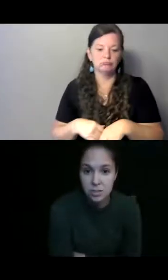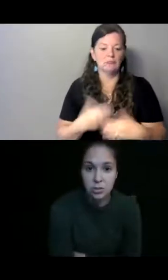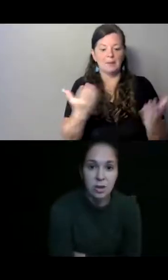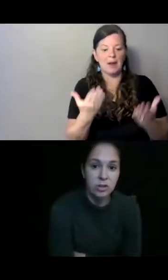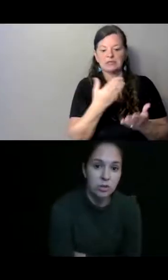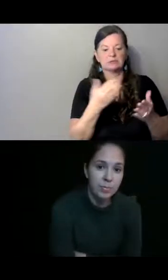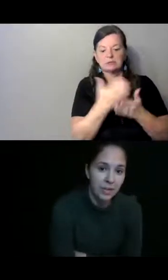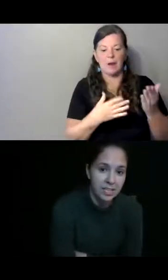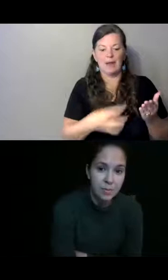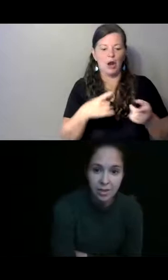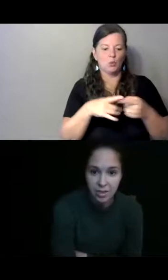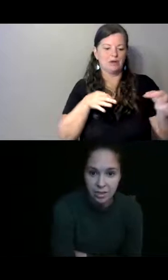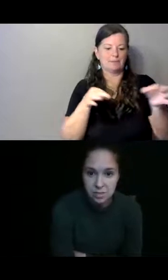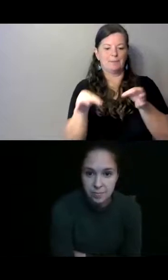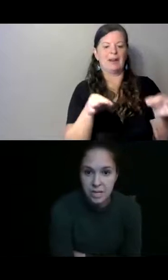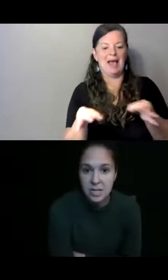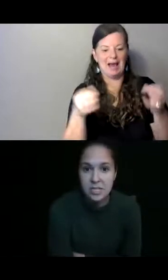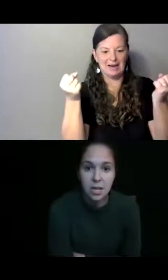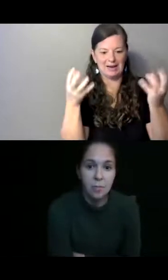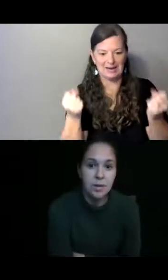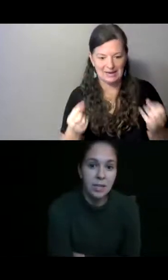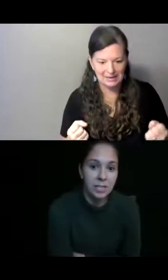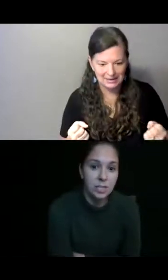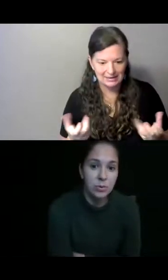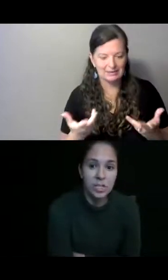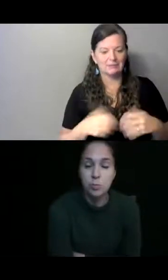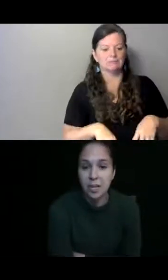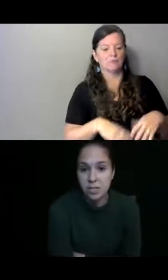so you have a group that likes to make things. Some like to explain.